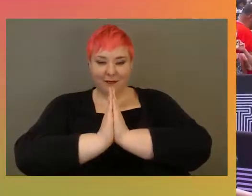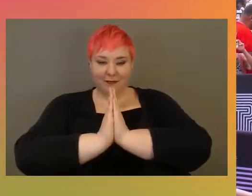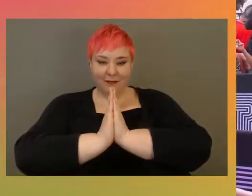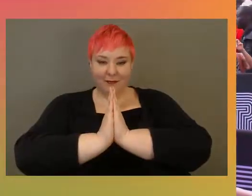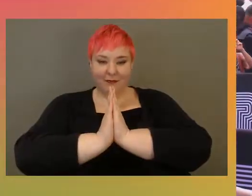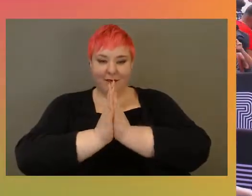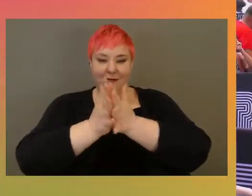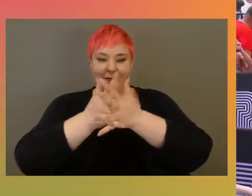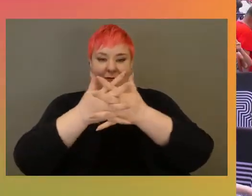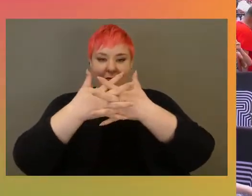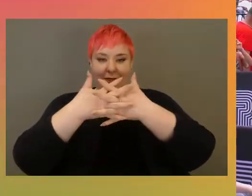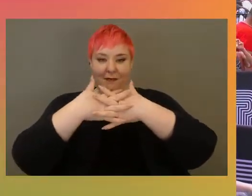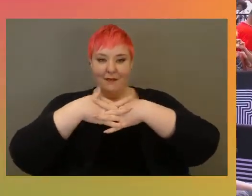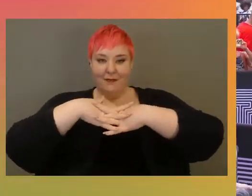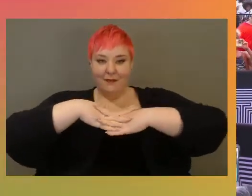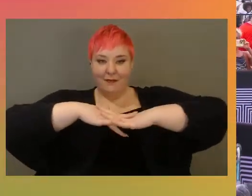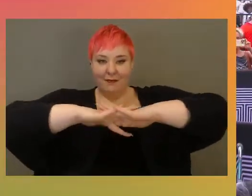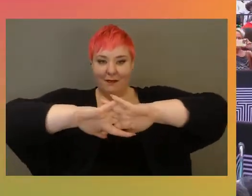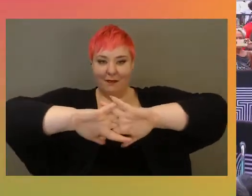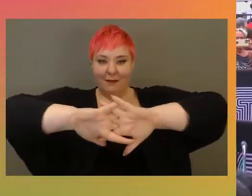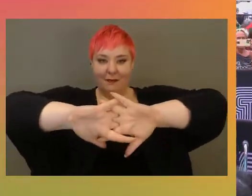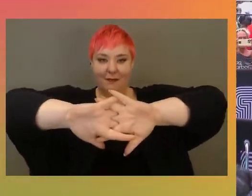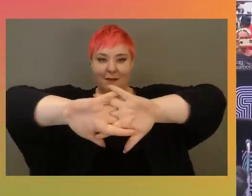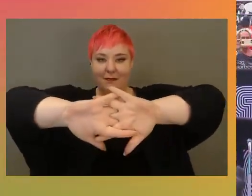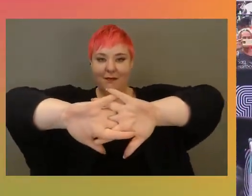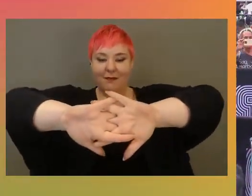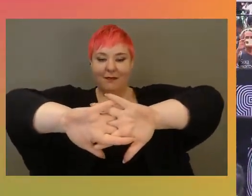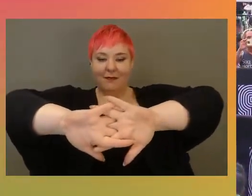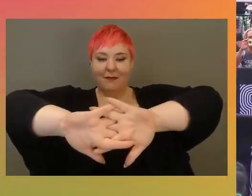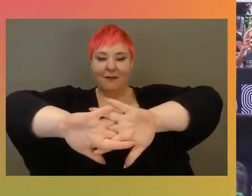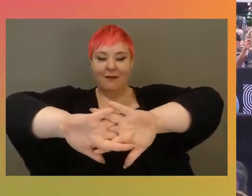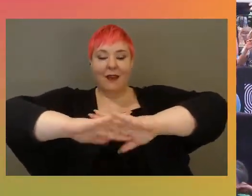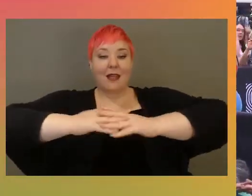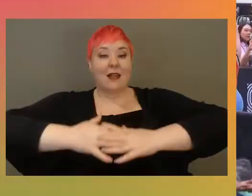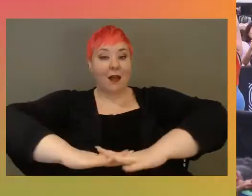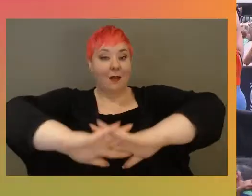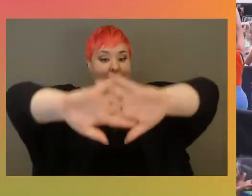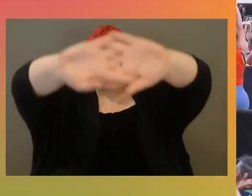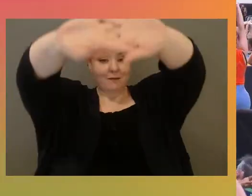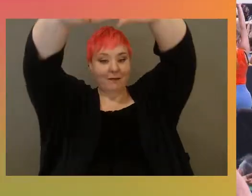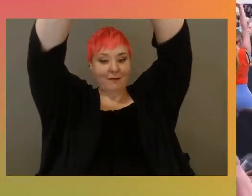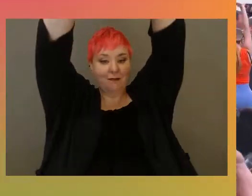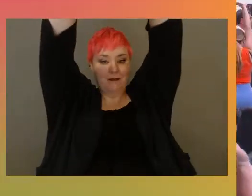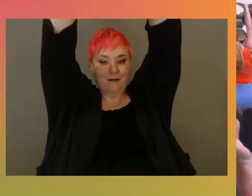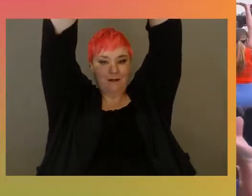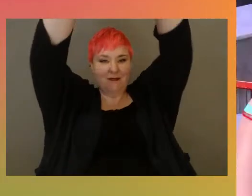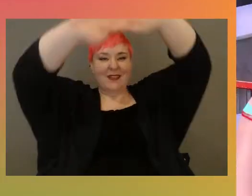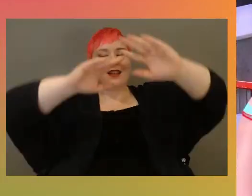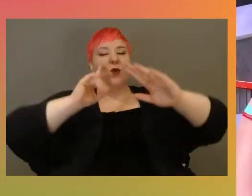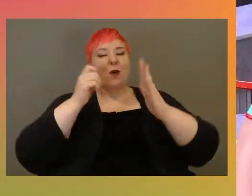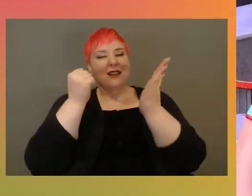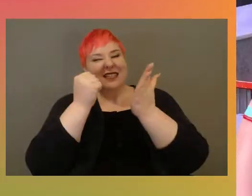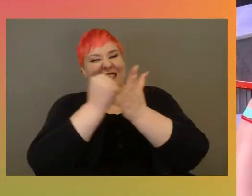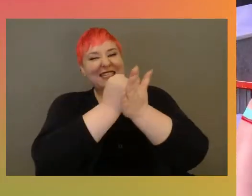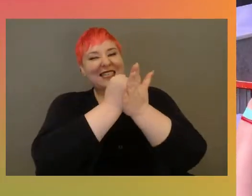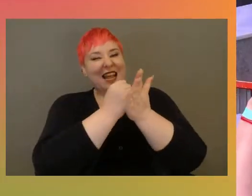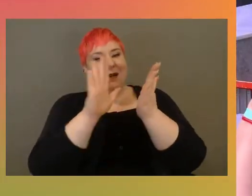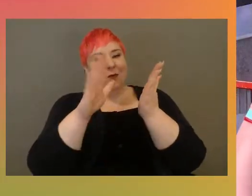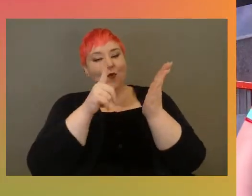REACH YOUR ARMS OUT, PRESS YOUR PALMS TOGETHER, INTERLACE YOUR